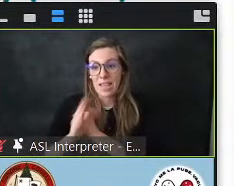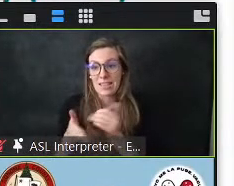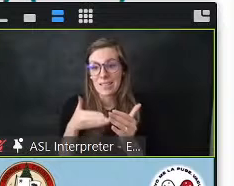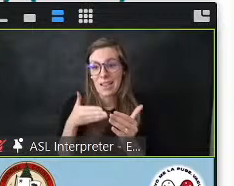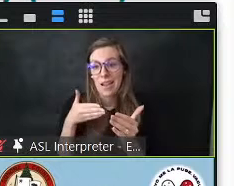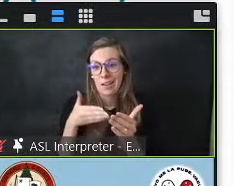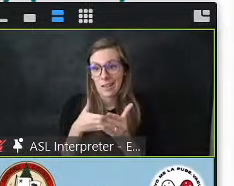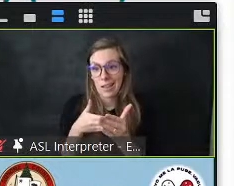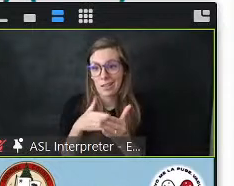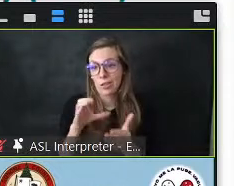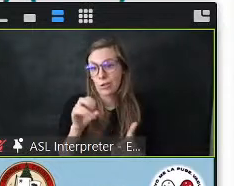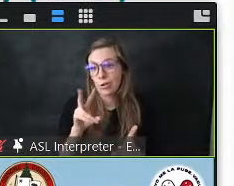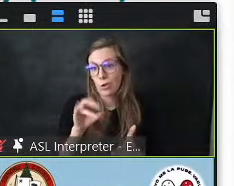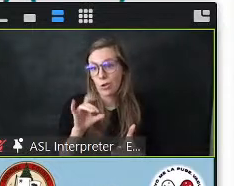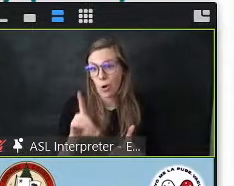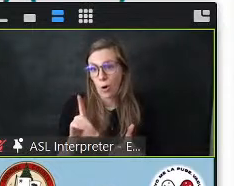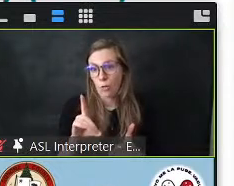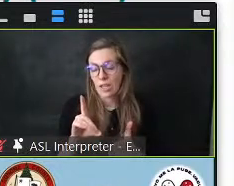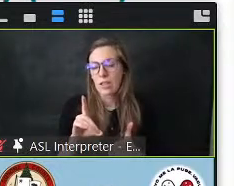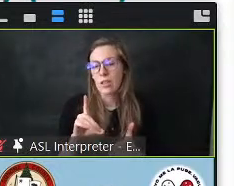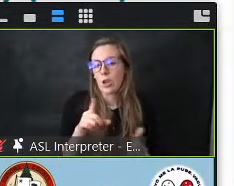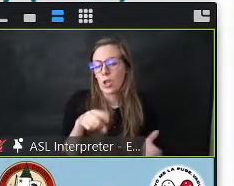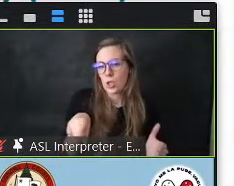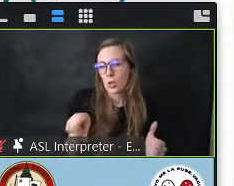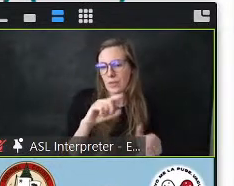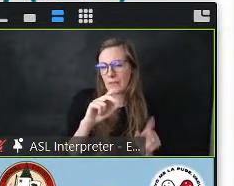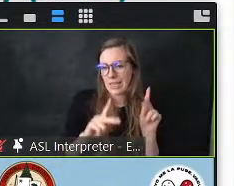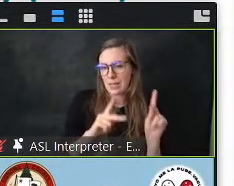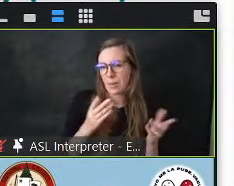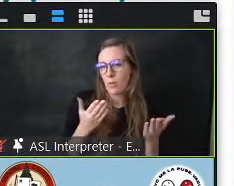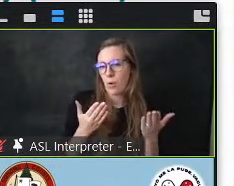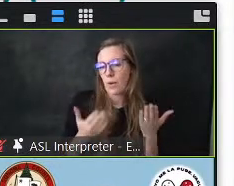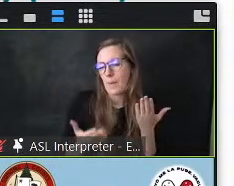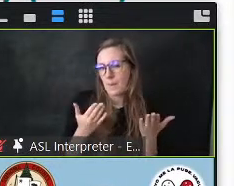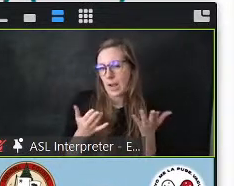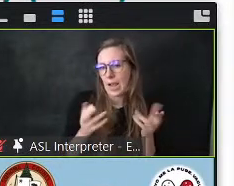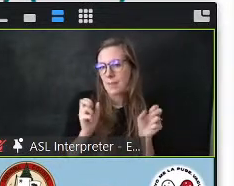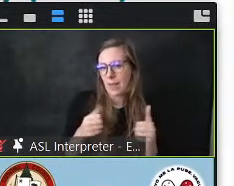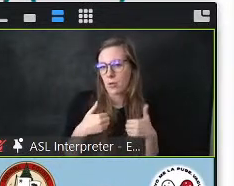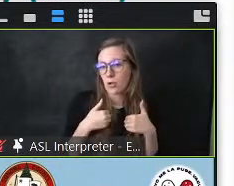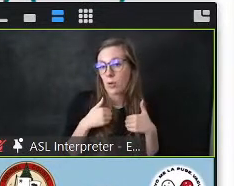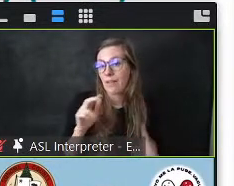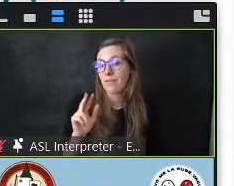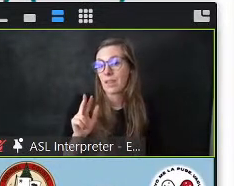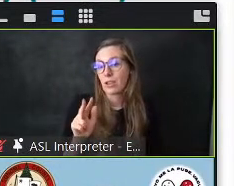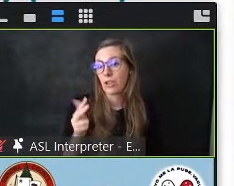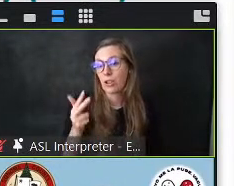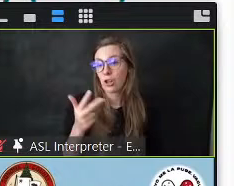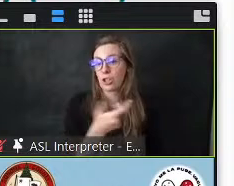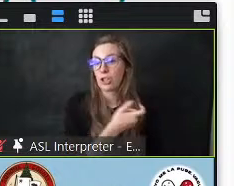little bit below the the dark blue is right below the line.